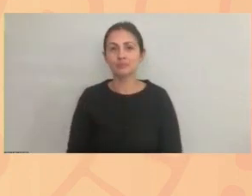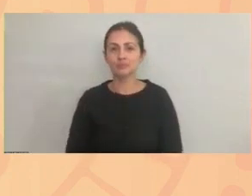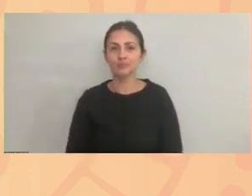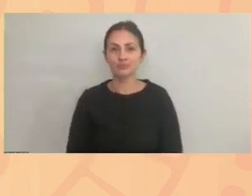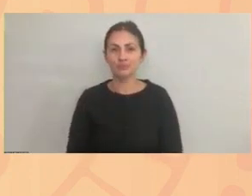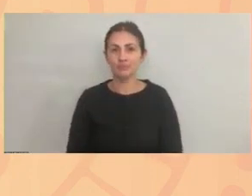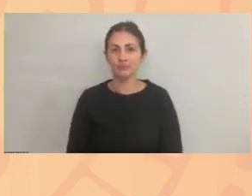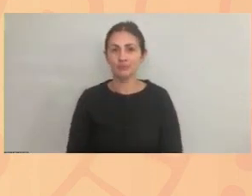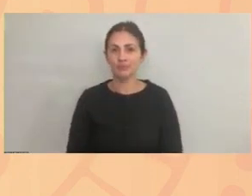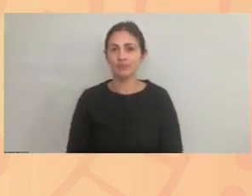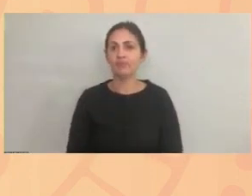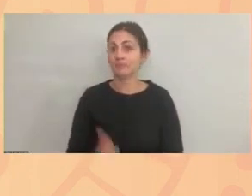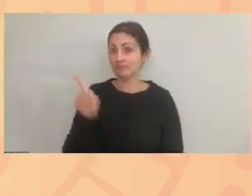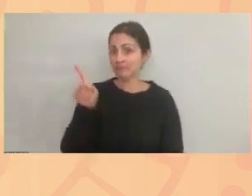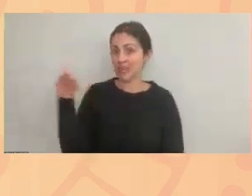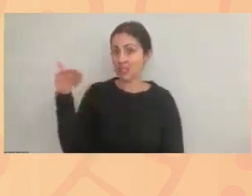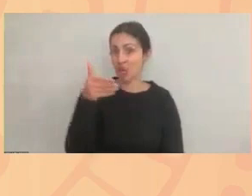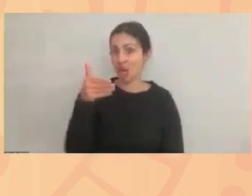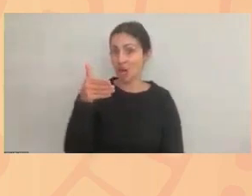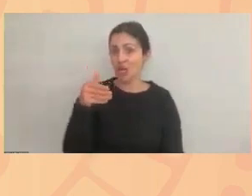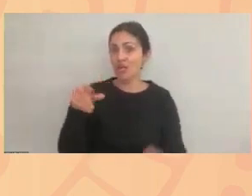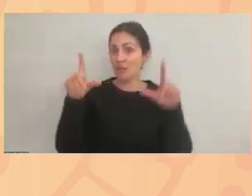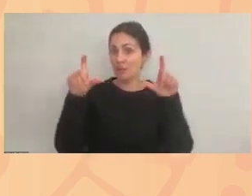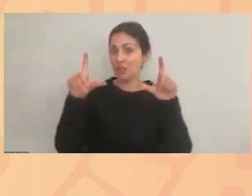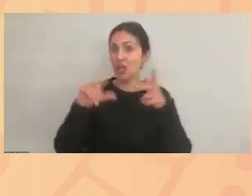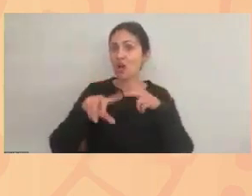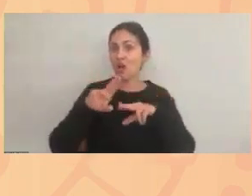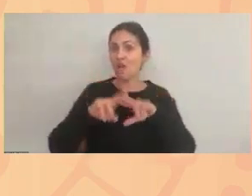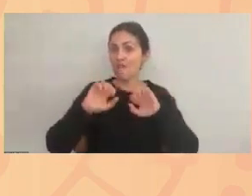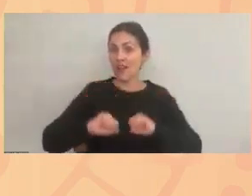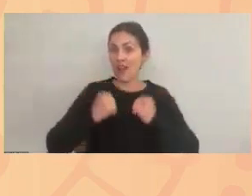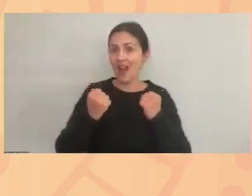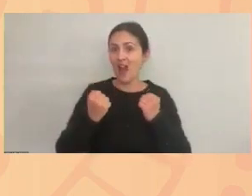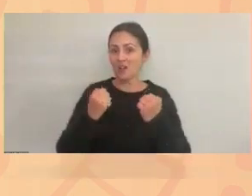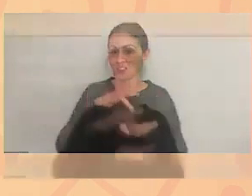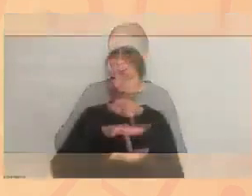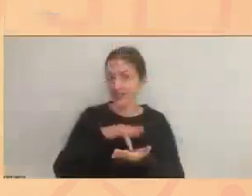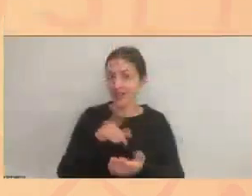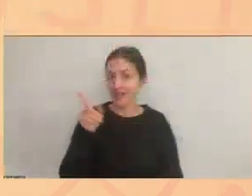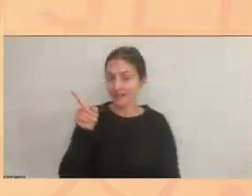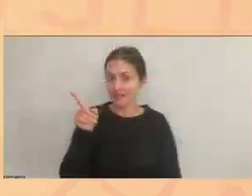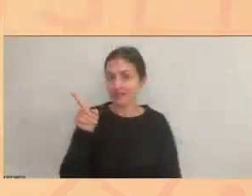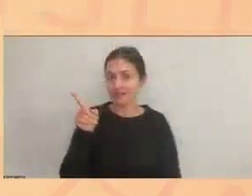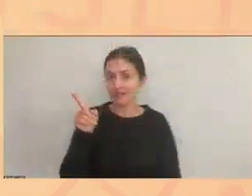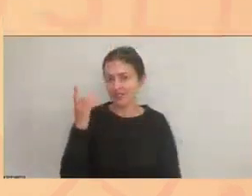So the side on the screen is a picture of our early learning service. So it's actually a Baya Gawi,